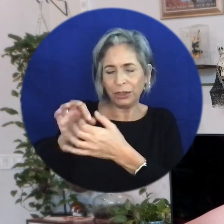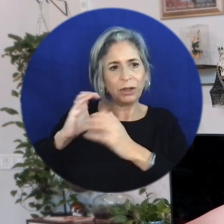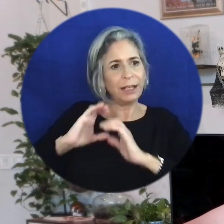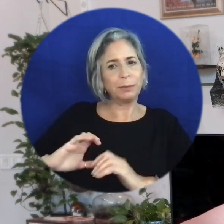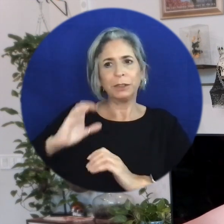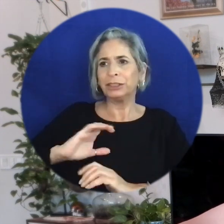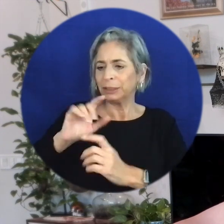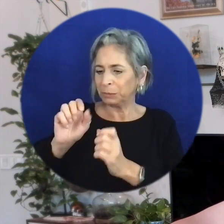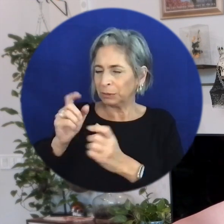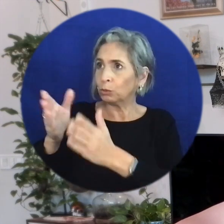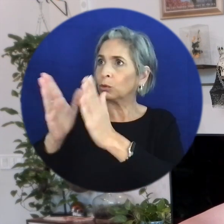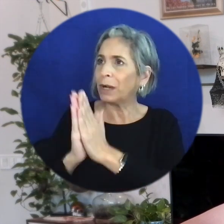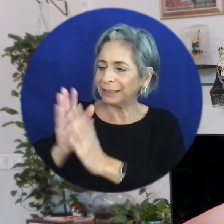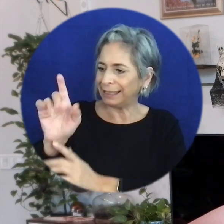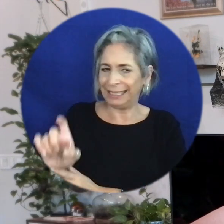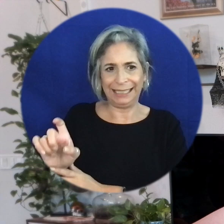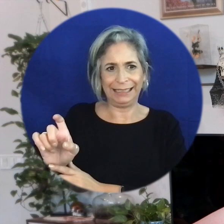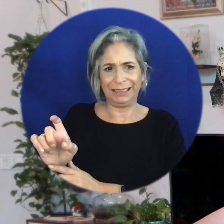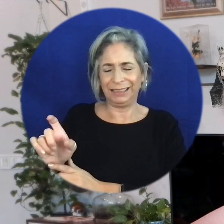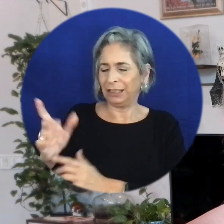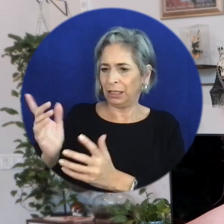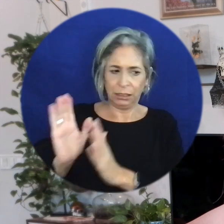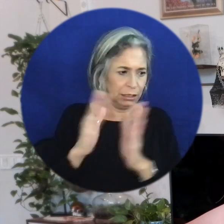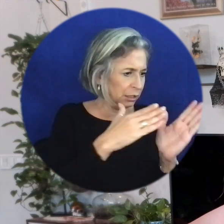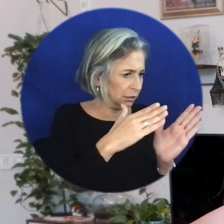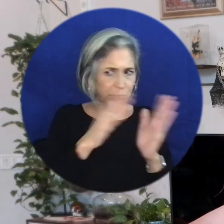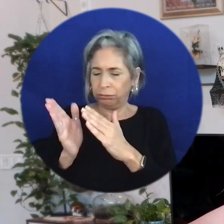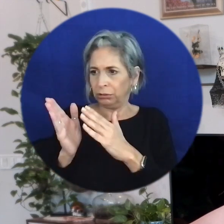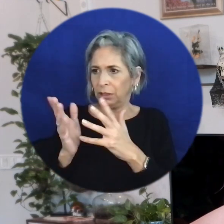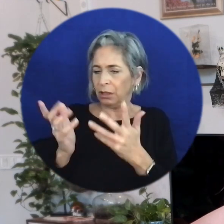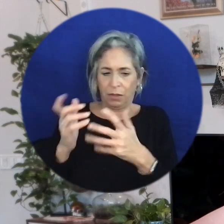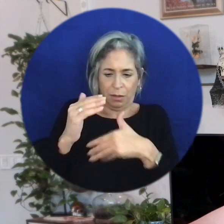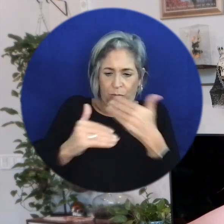to our customers explicit request and needs. Not only was this taking our time in the process